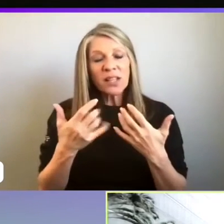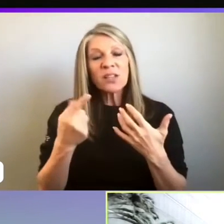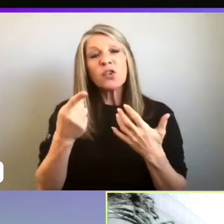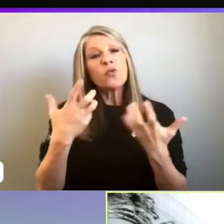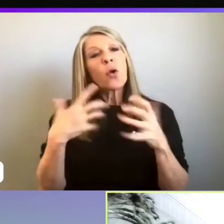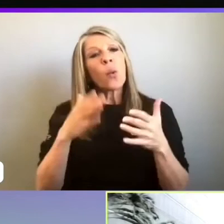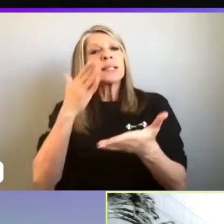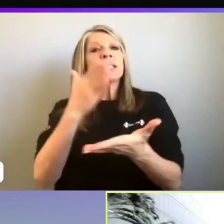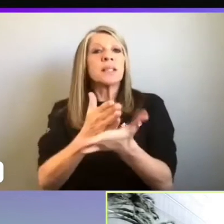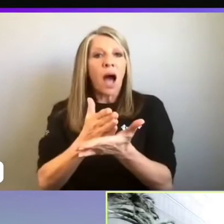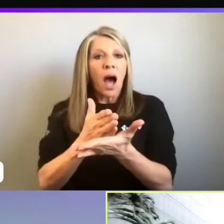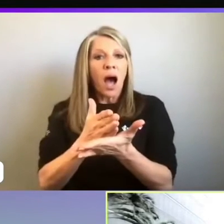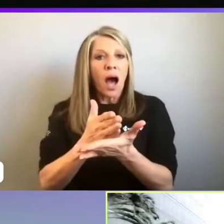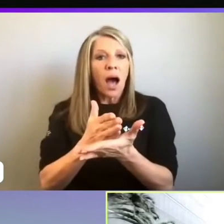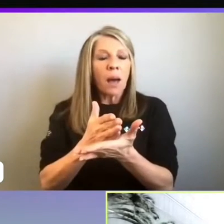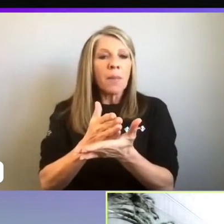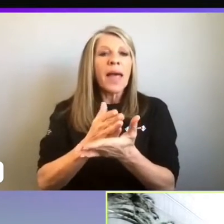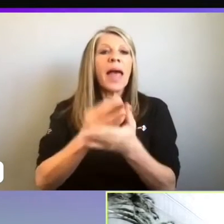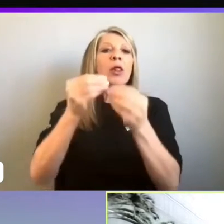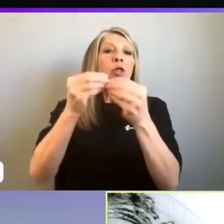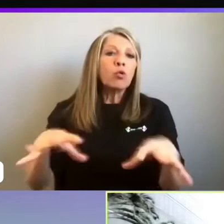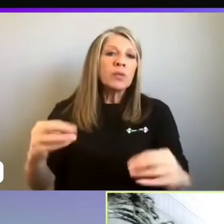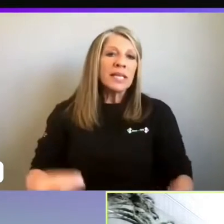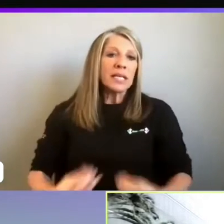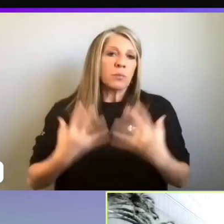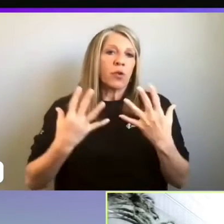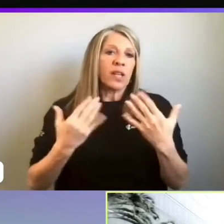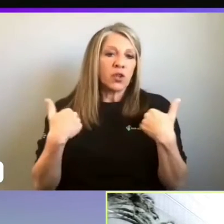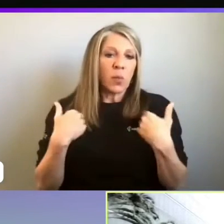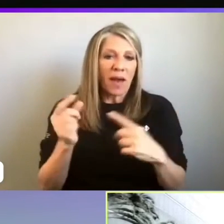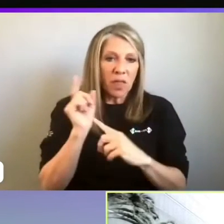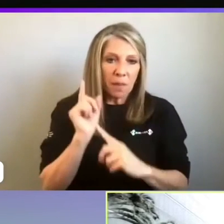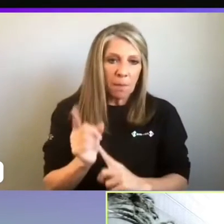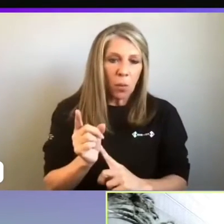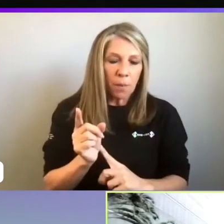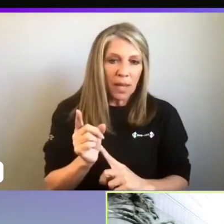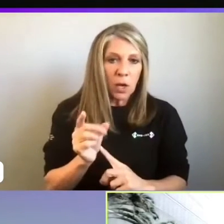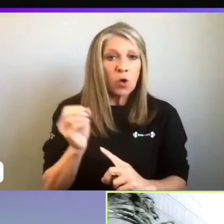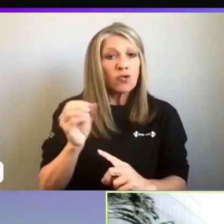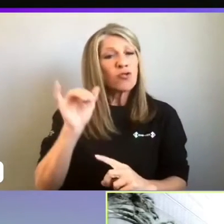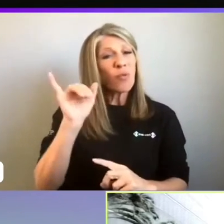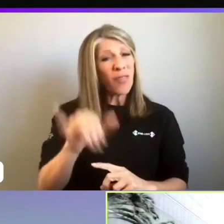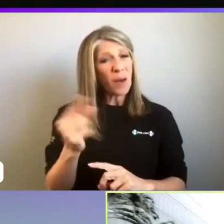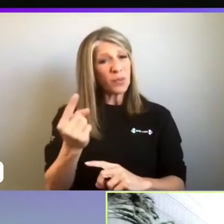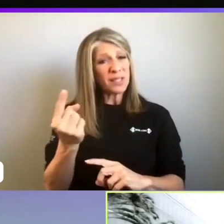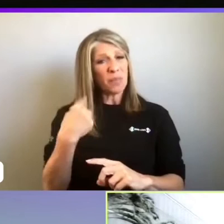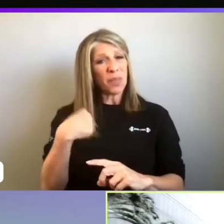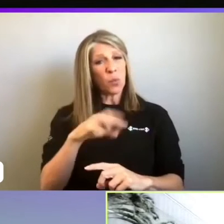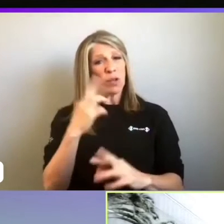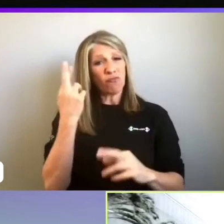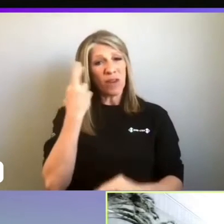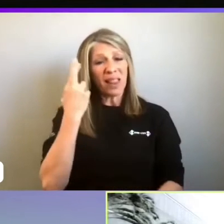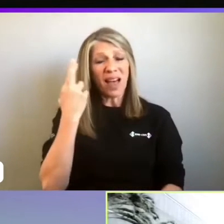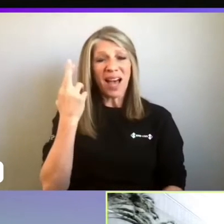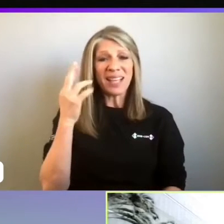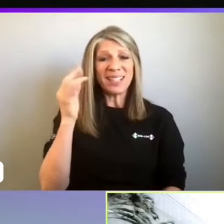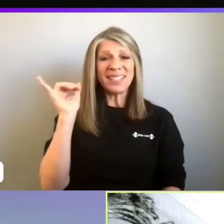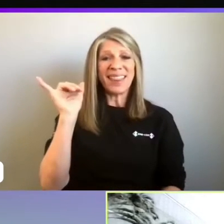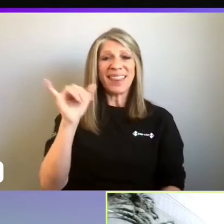kind of want to stay in that flow. When you're excited about a project, you don't want to leave that flow and lose the inspiration that you